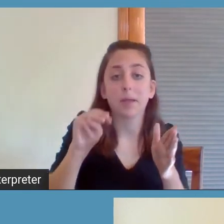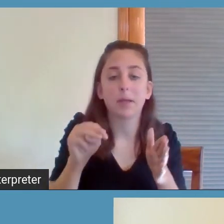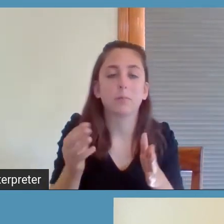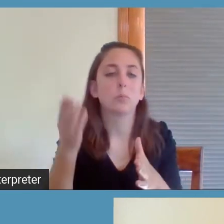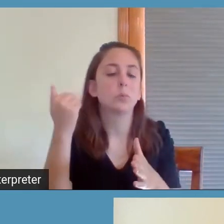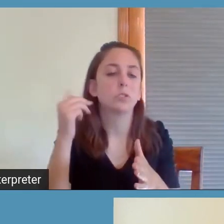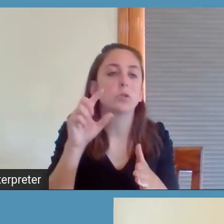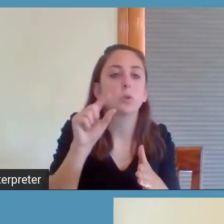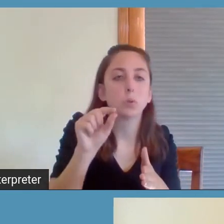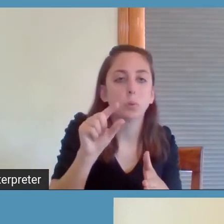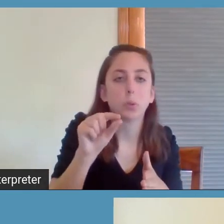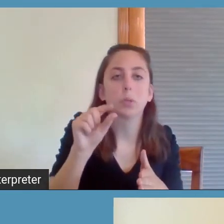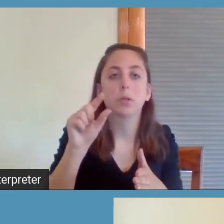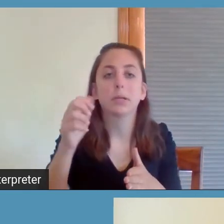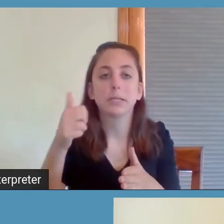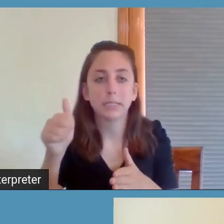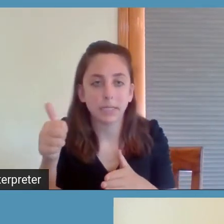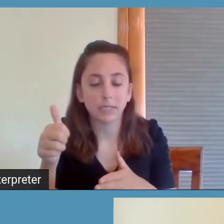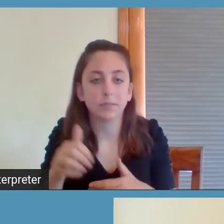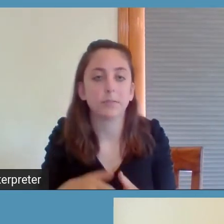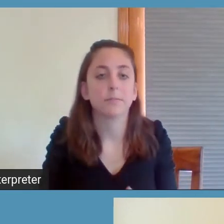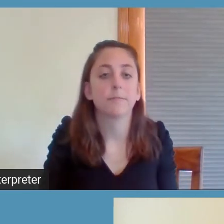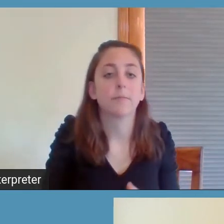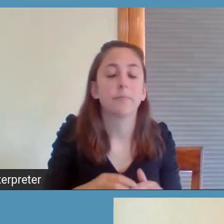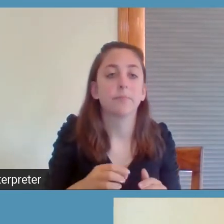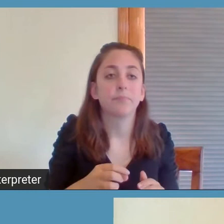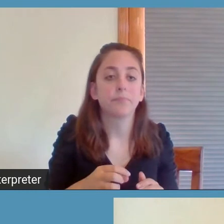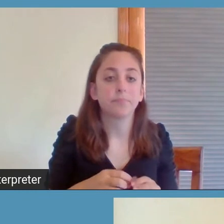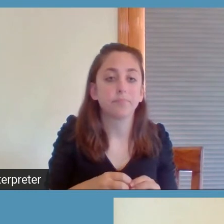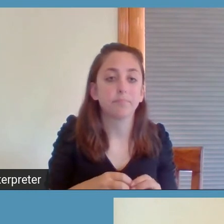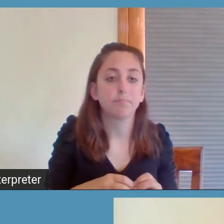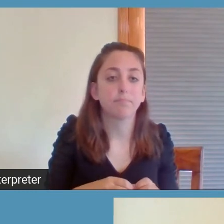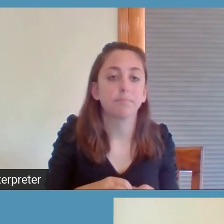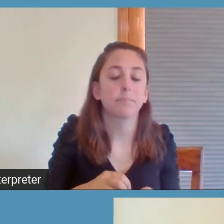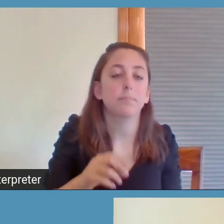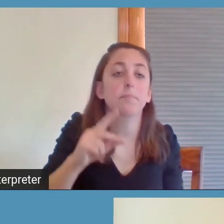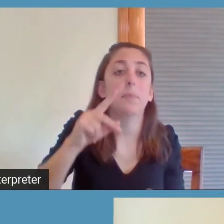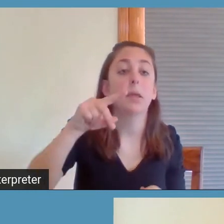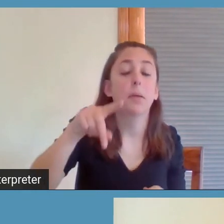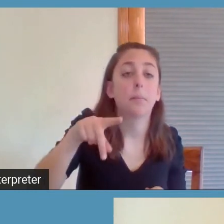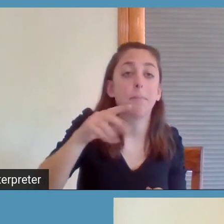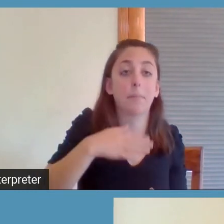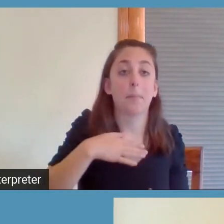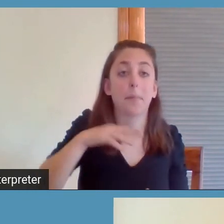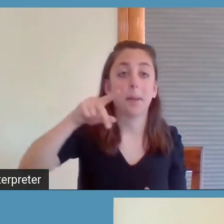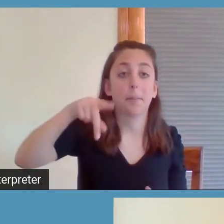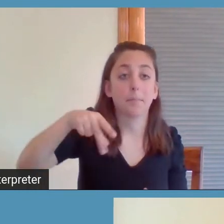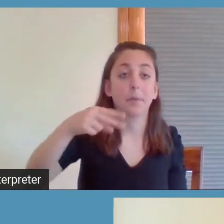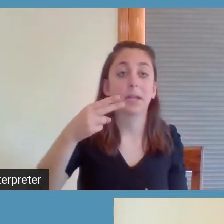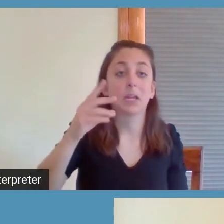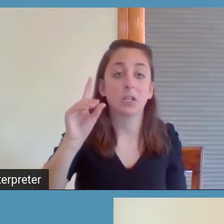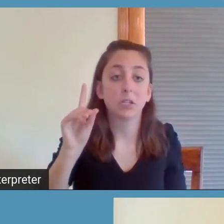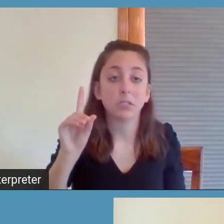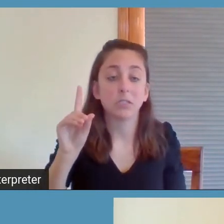i was not in ibm in the second life through my phd studies and then only recently in the last year